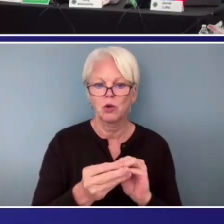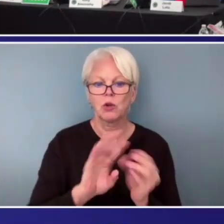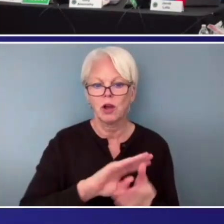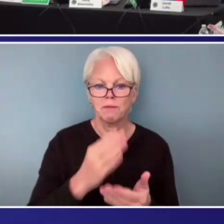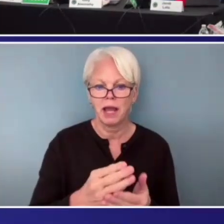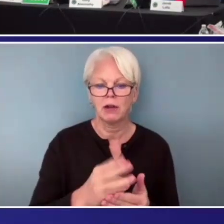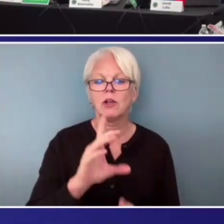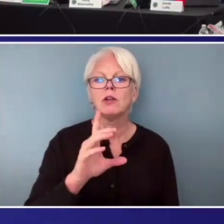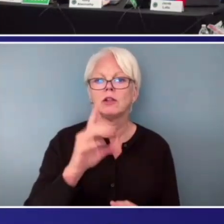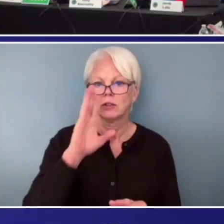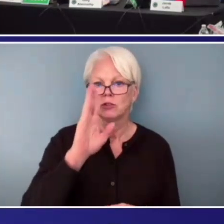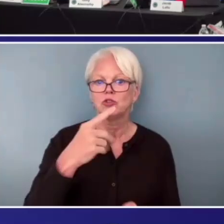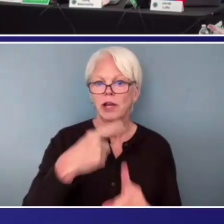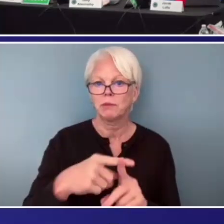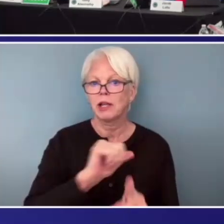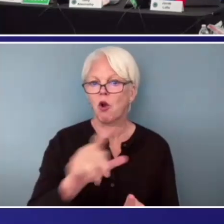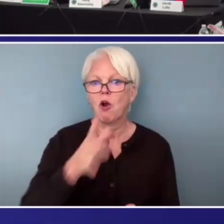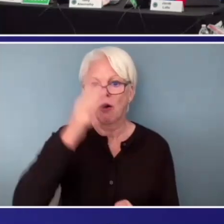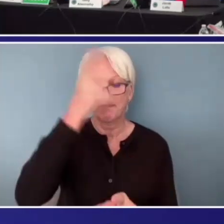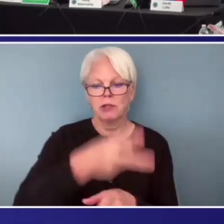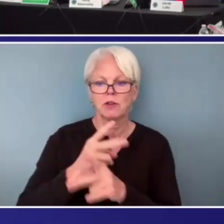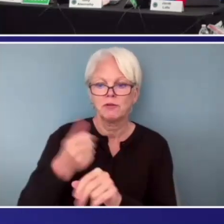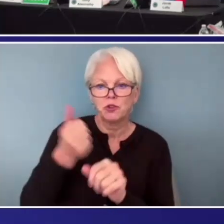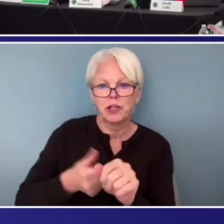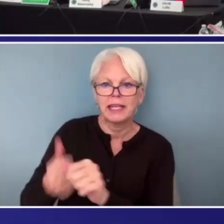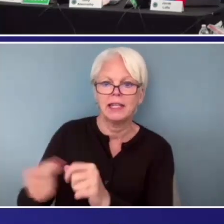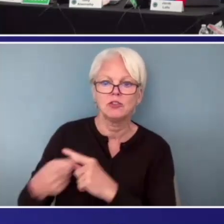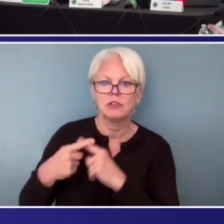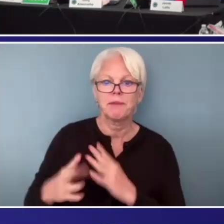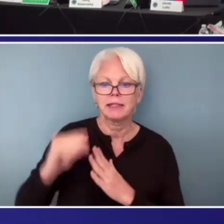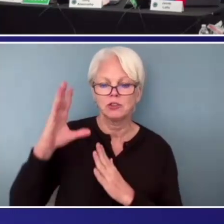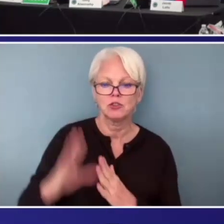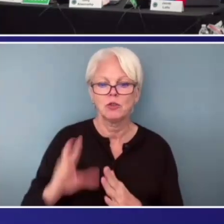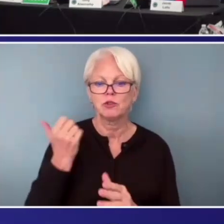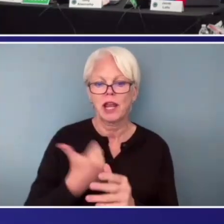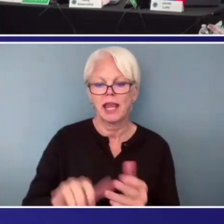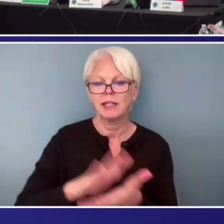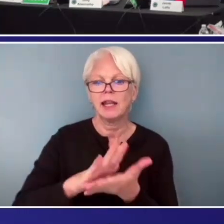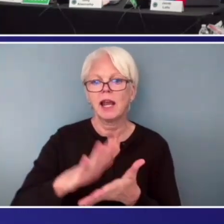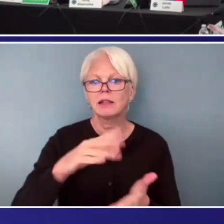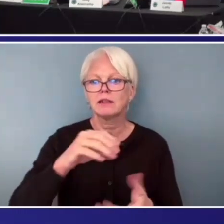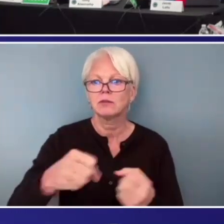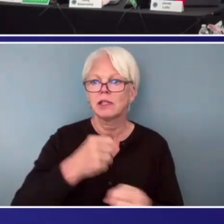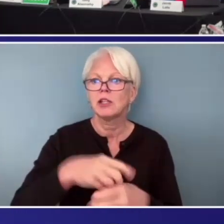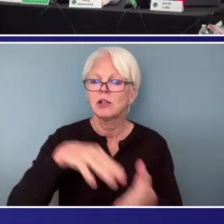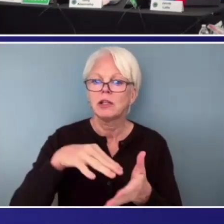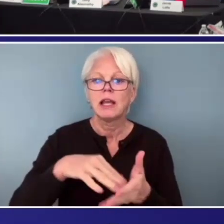that all parents may borrow on behalf of each dependent student for any academic year of study may not exceed $20,000 minus